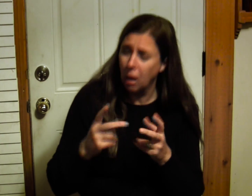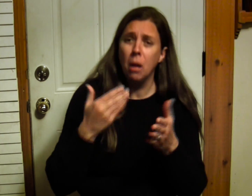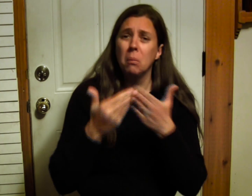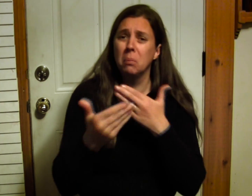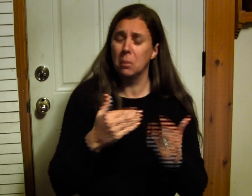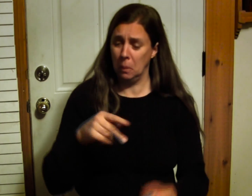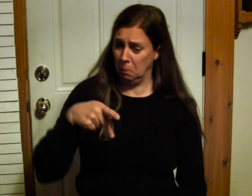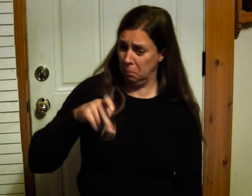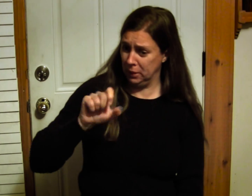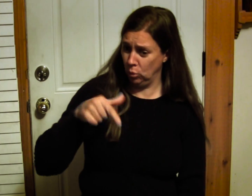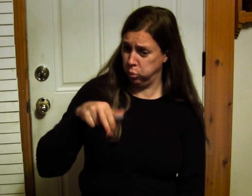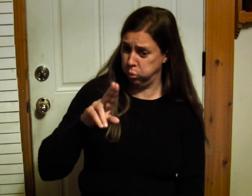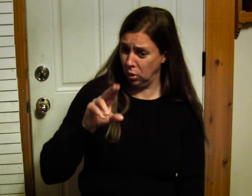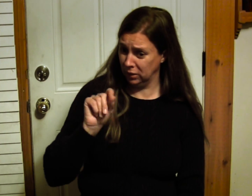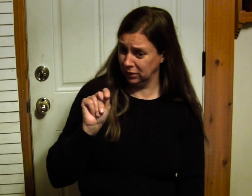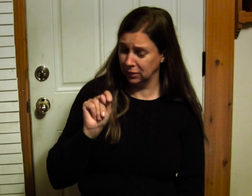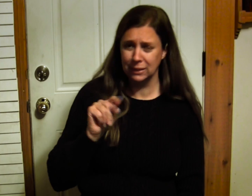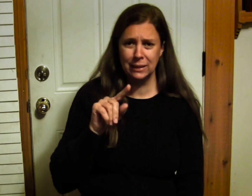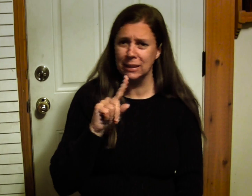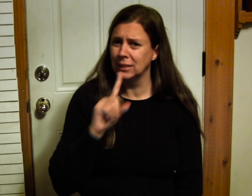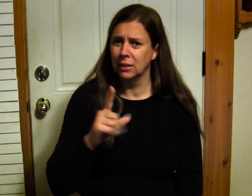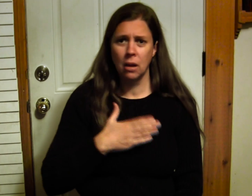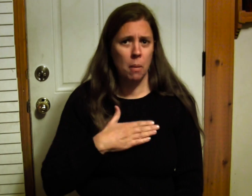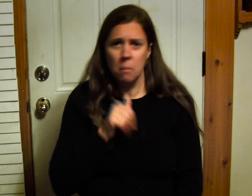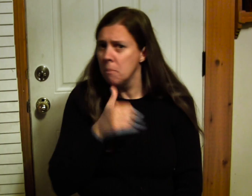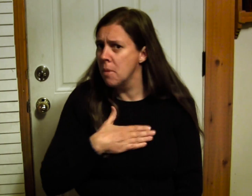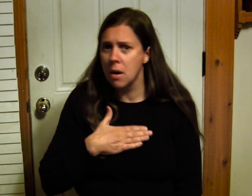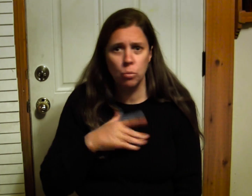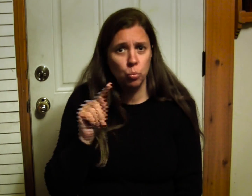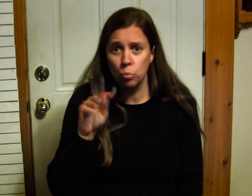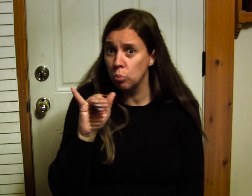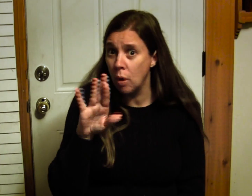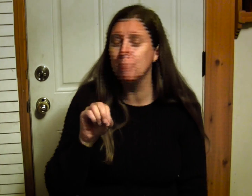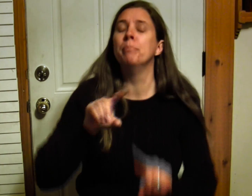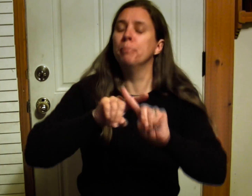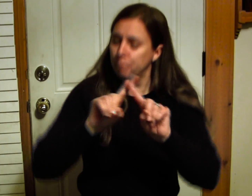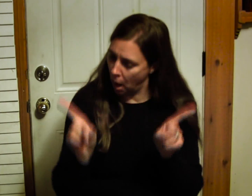and even if the Pequots are not my tribe, it doesn’t matter.